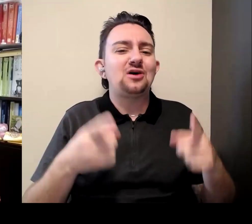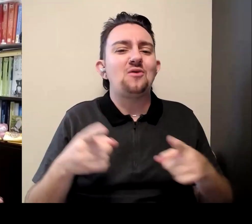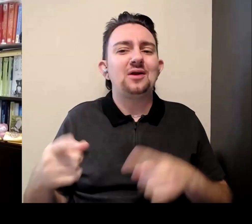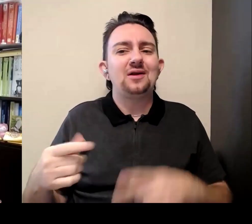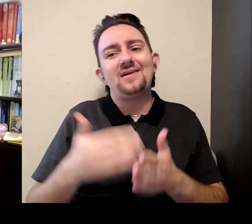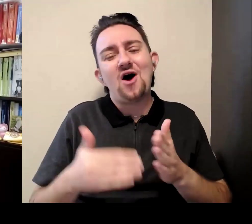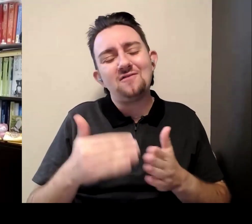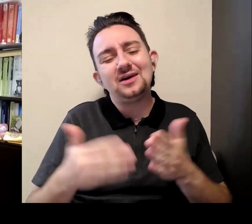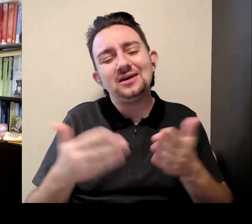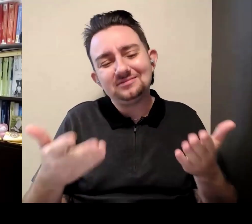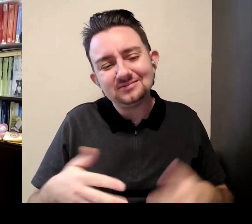When we're looking at